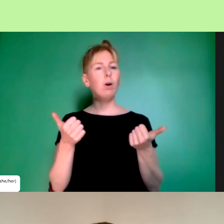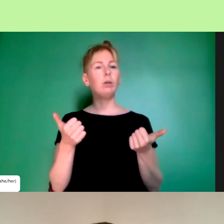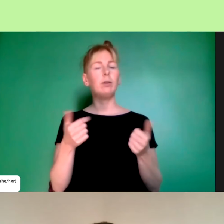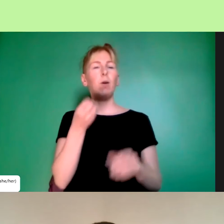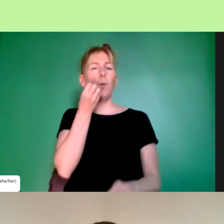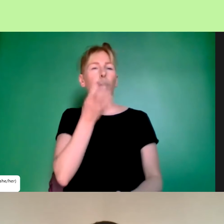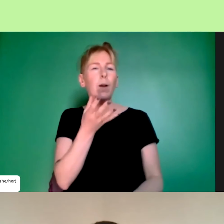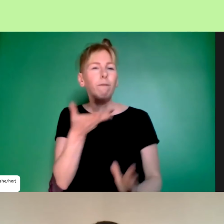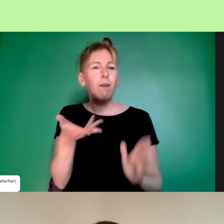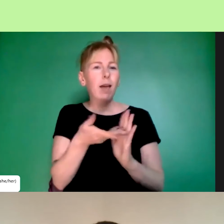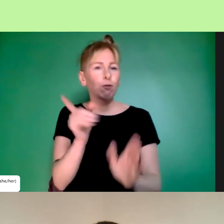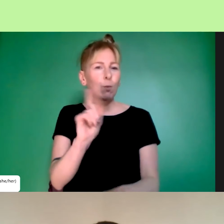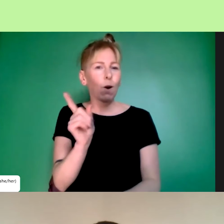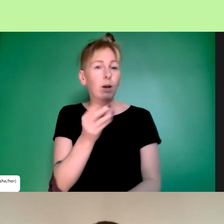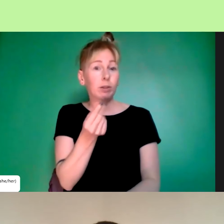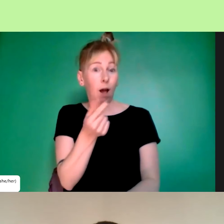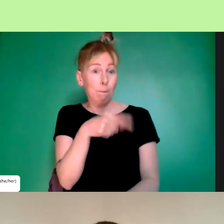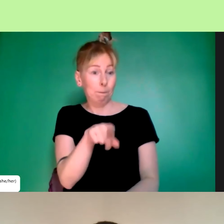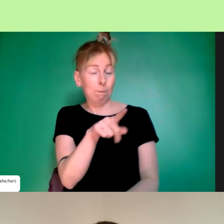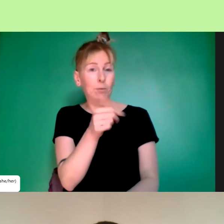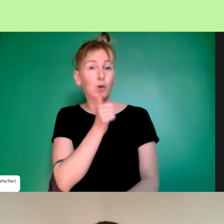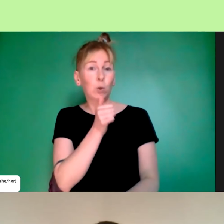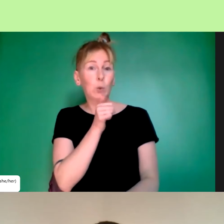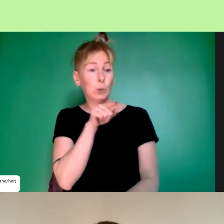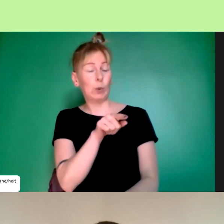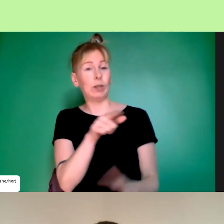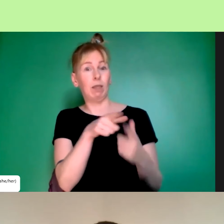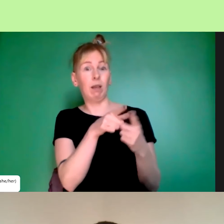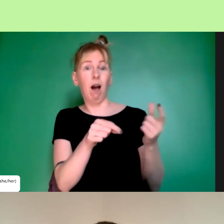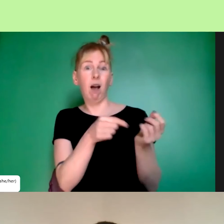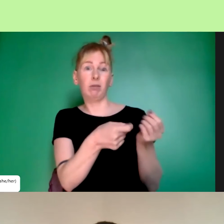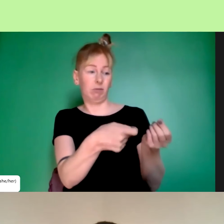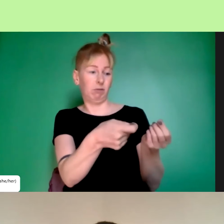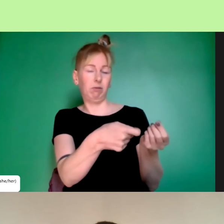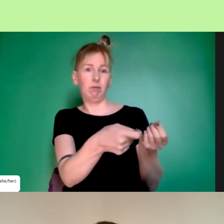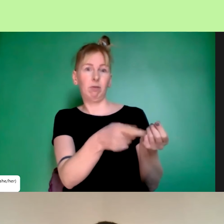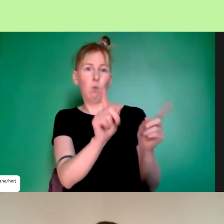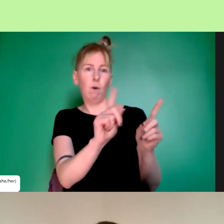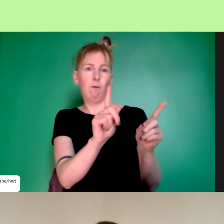cards, which is that effectively their contract for like, internal training purposes, they use